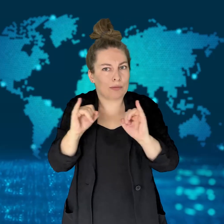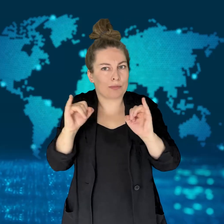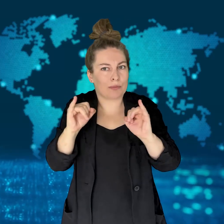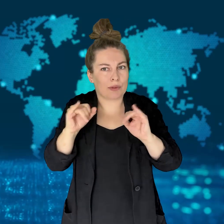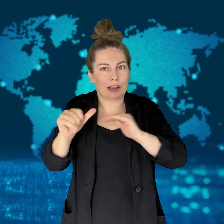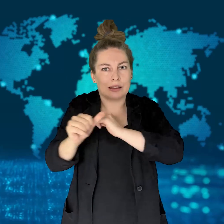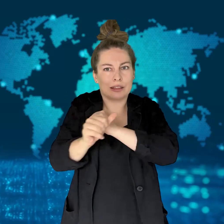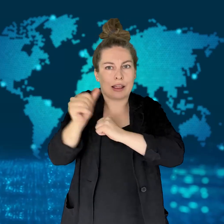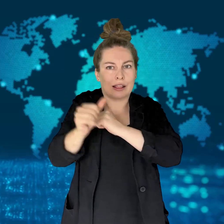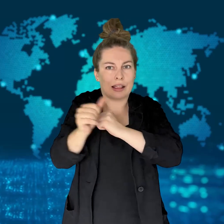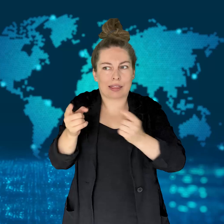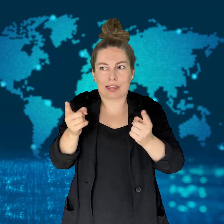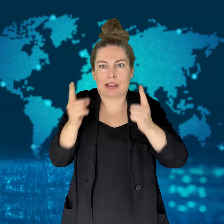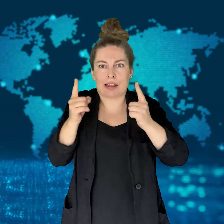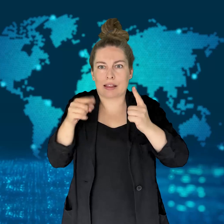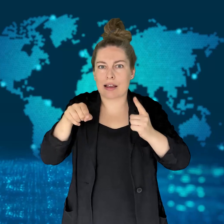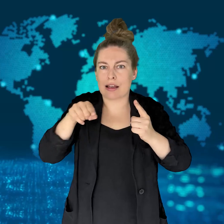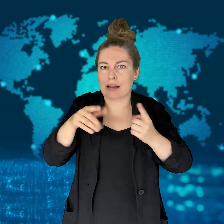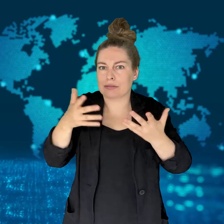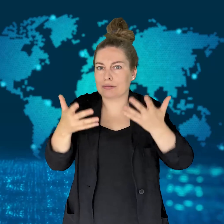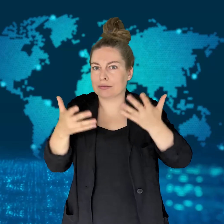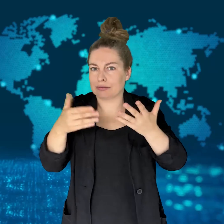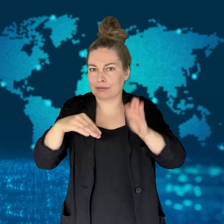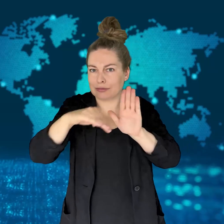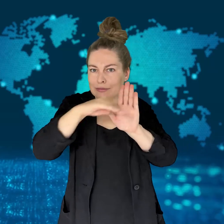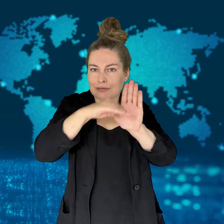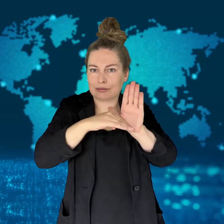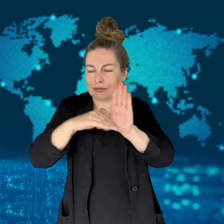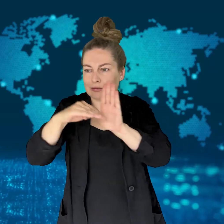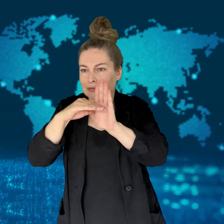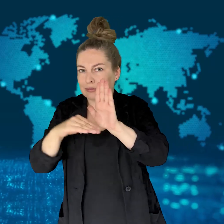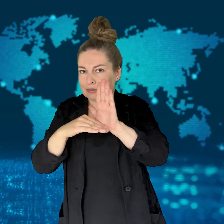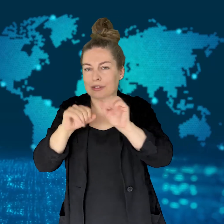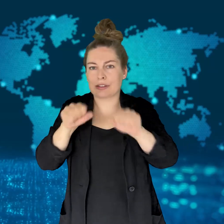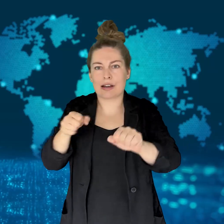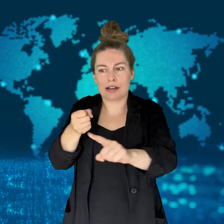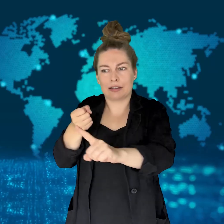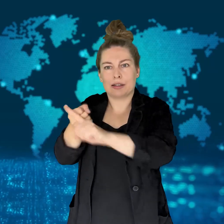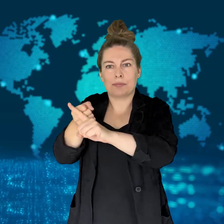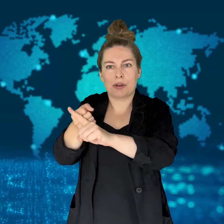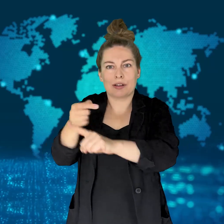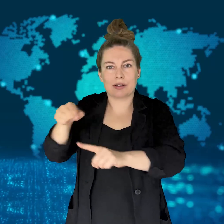One group, the National Alliance to End Homelessness,